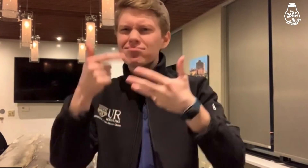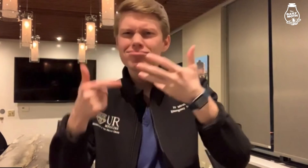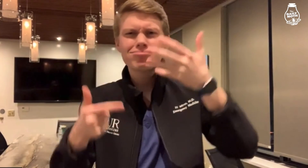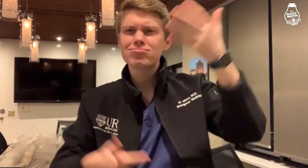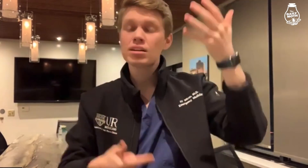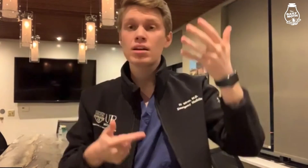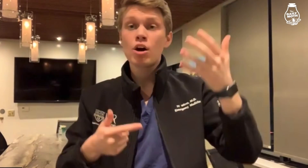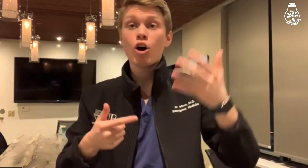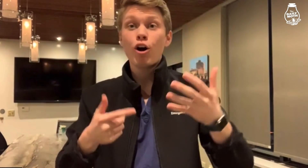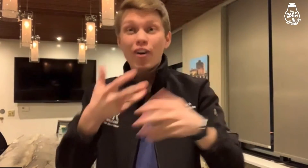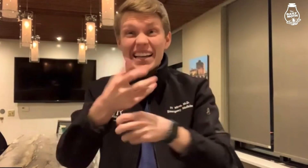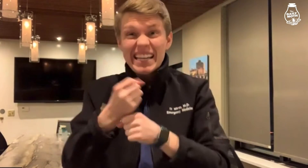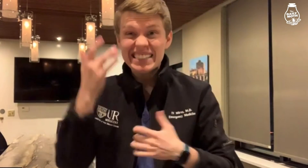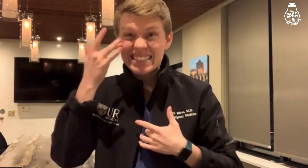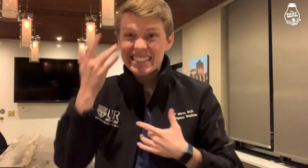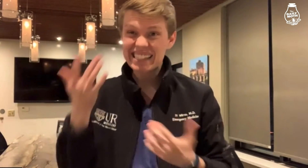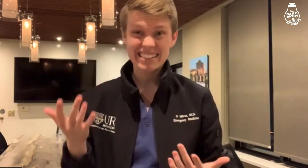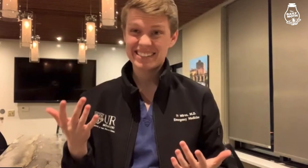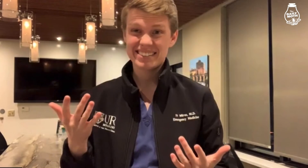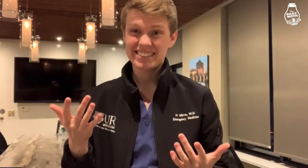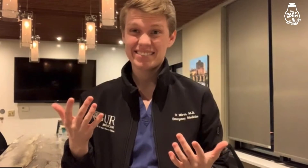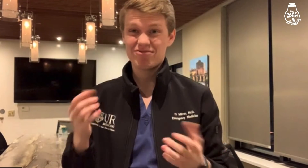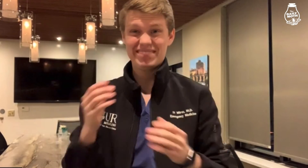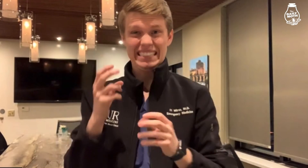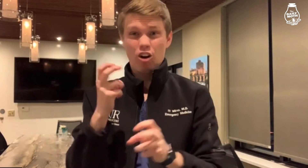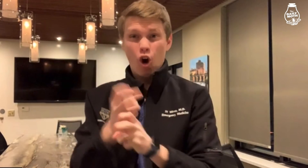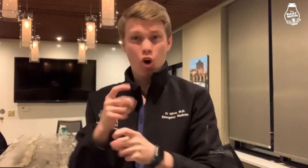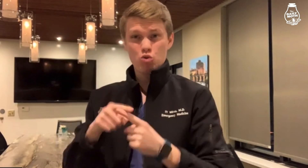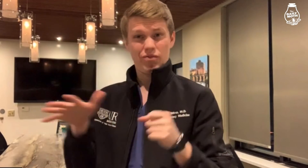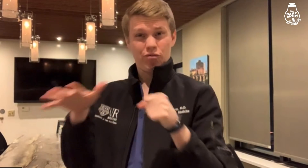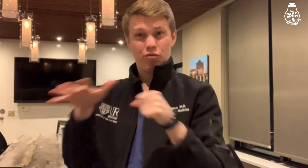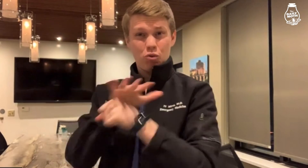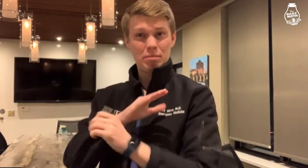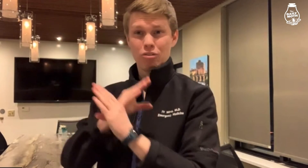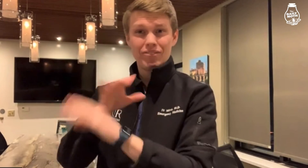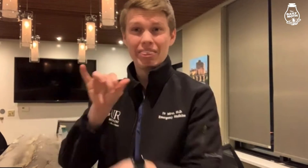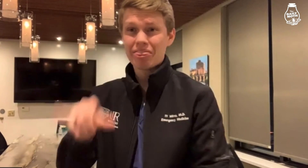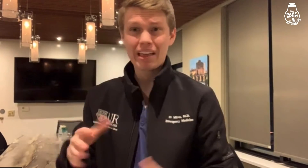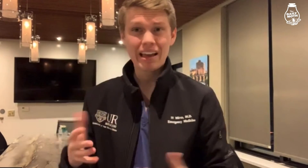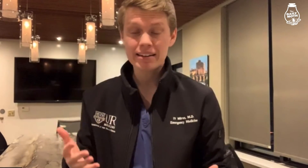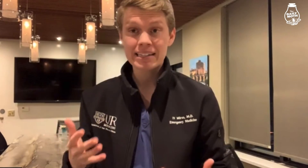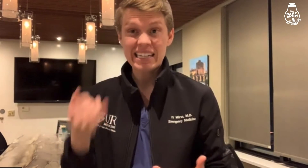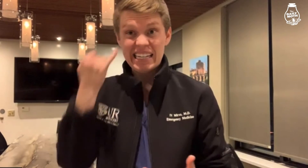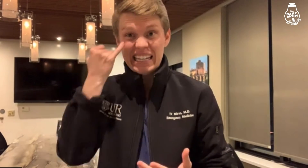and all of the others, they are getting sick. It is hard to fully prevent that.